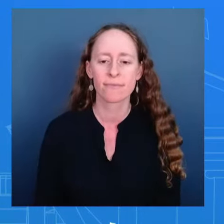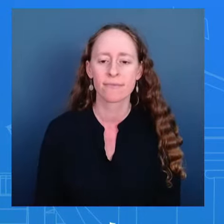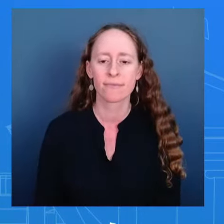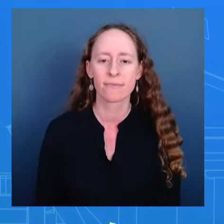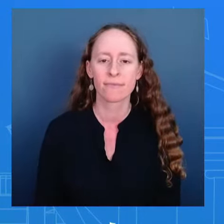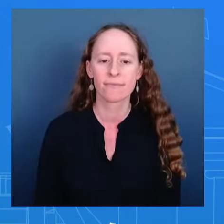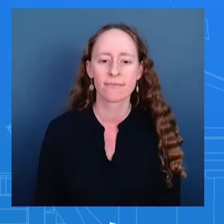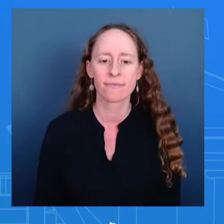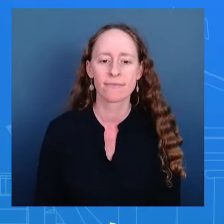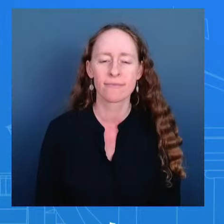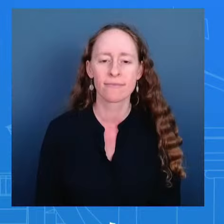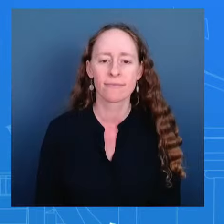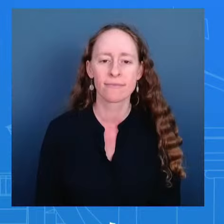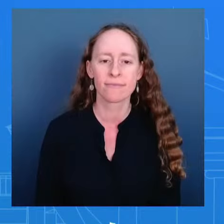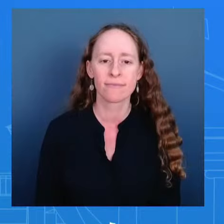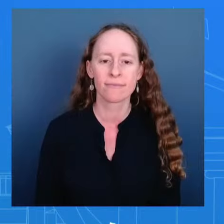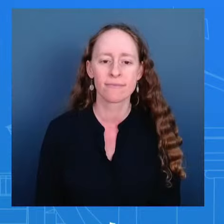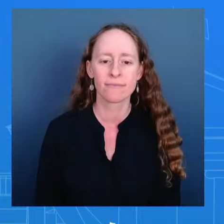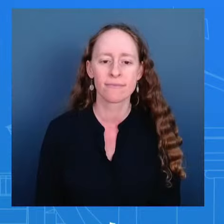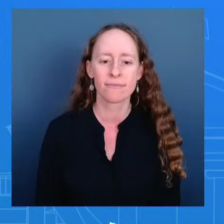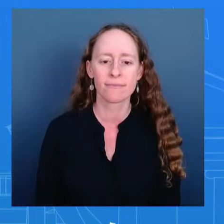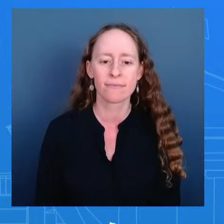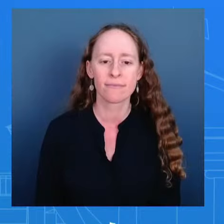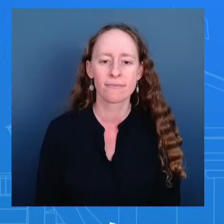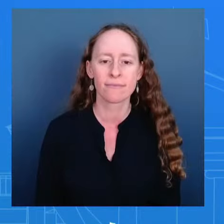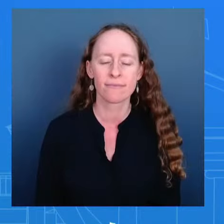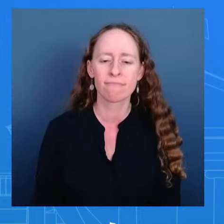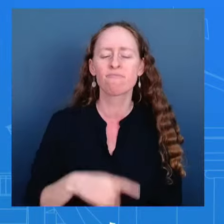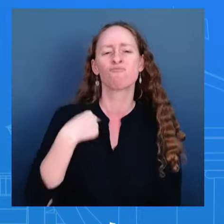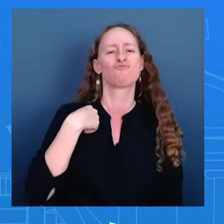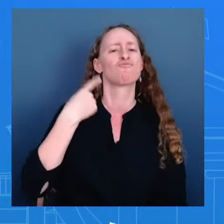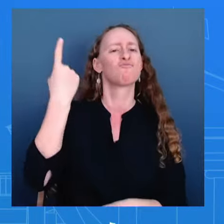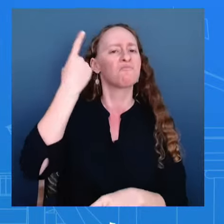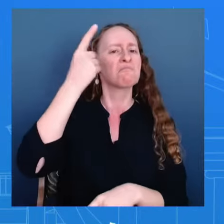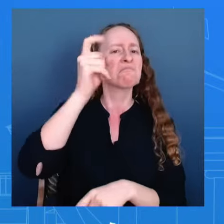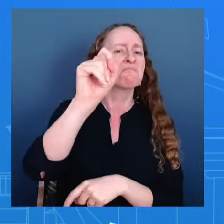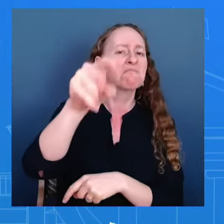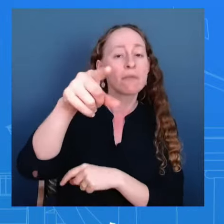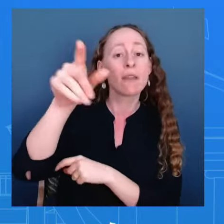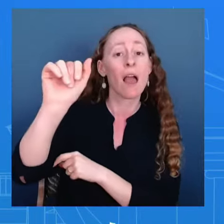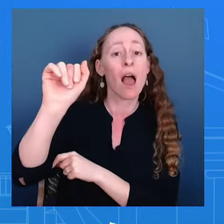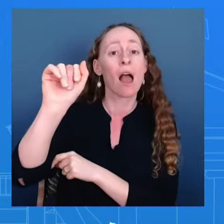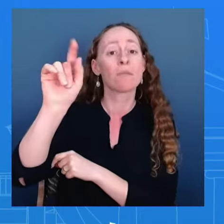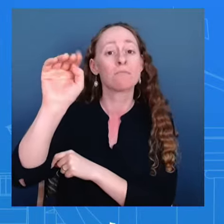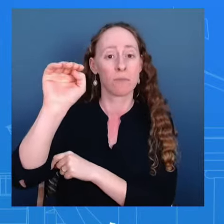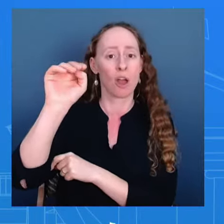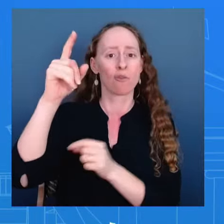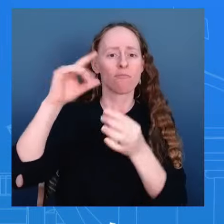investigations into these attacks, but on at least two occasions last fall,